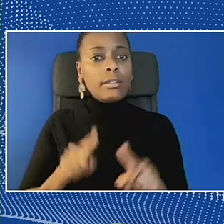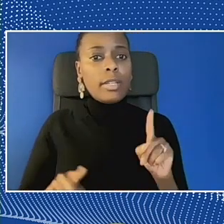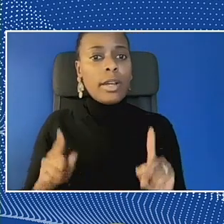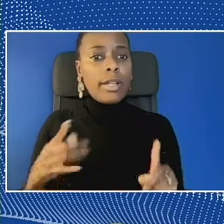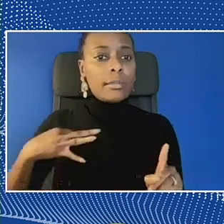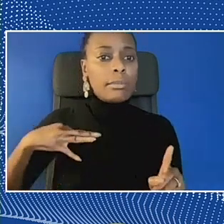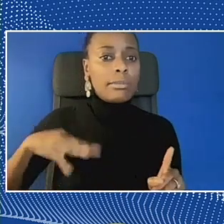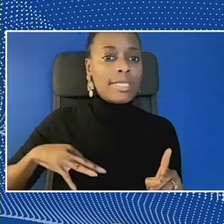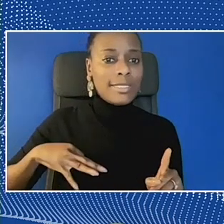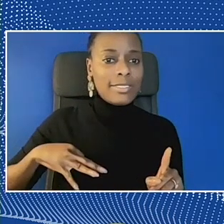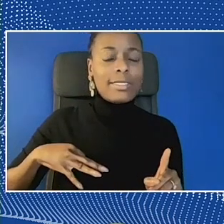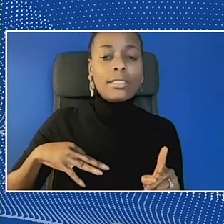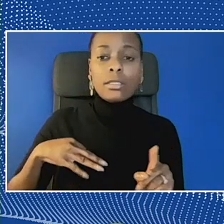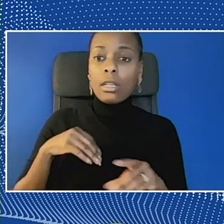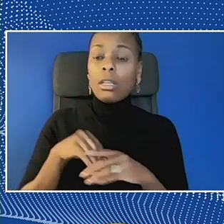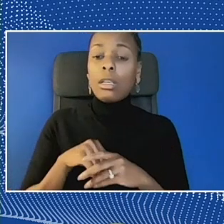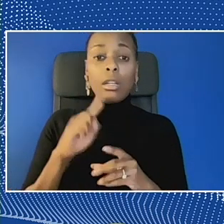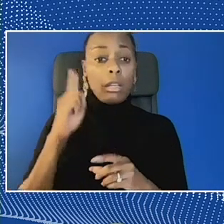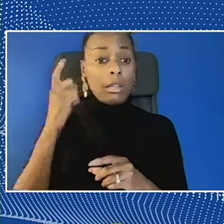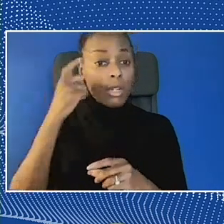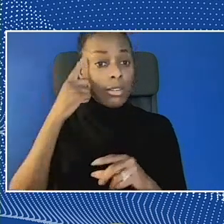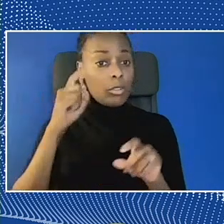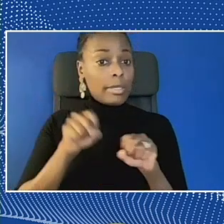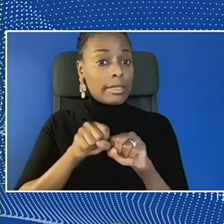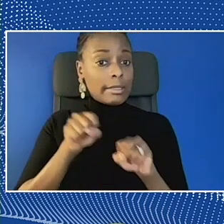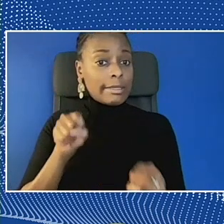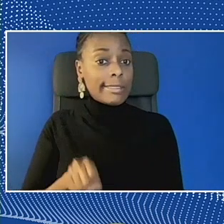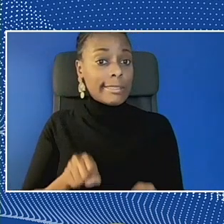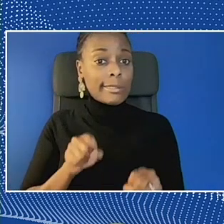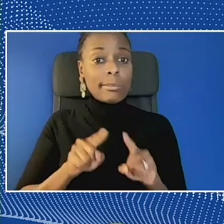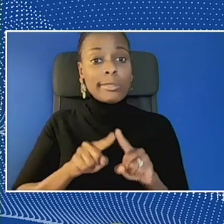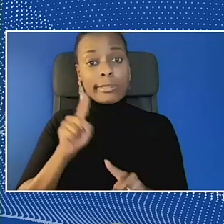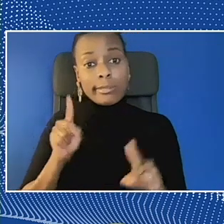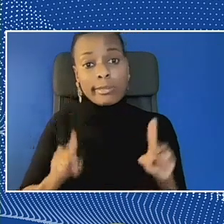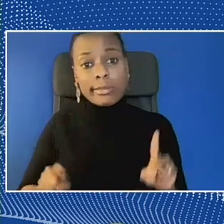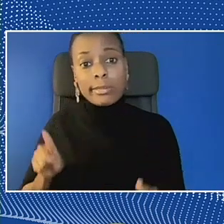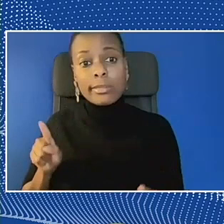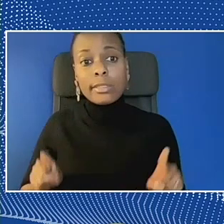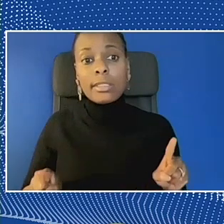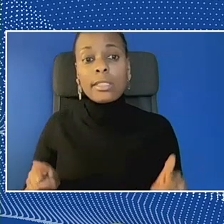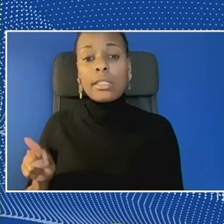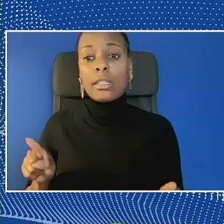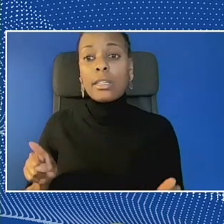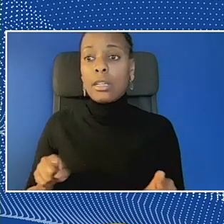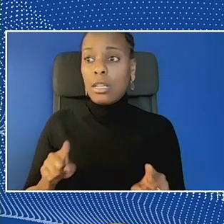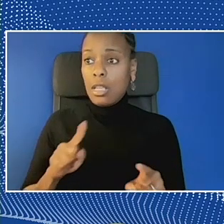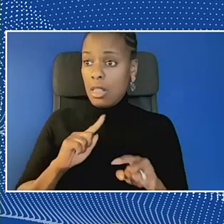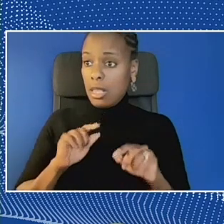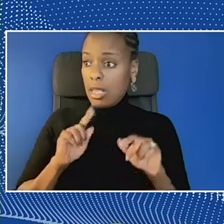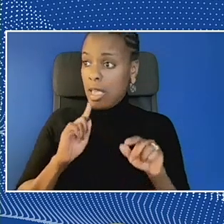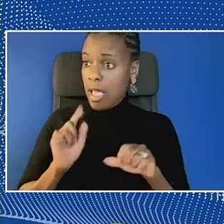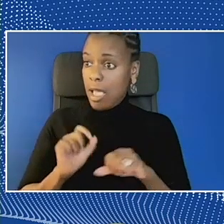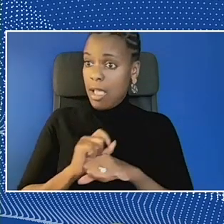system, and the actual application process